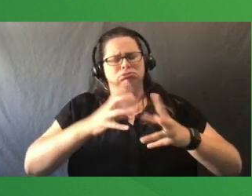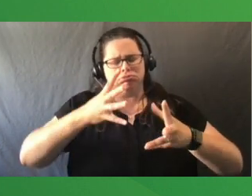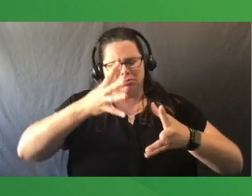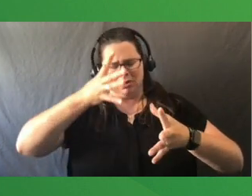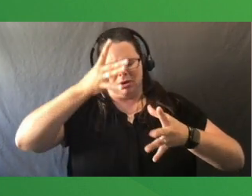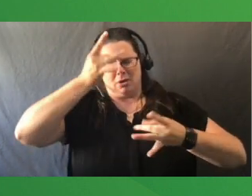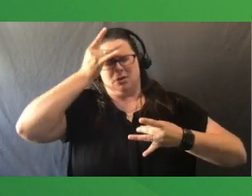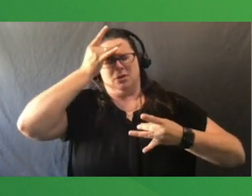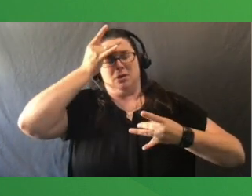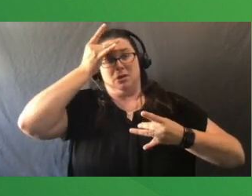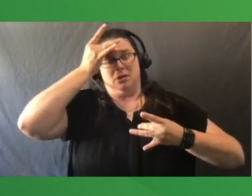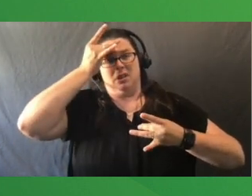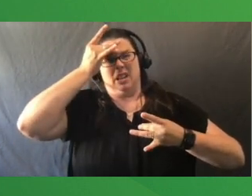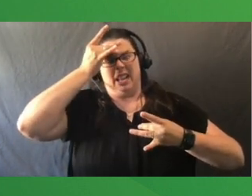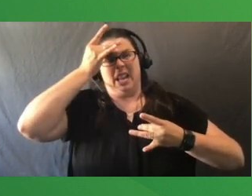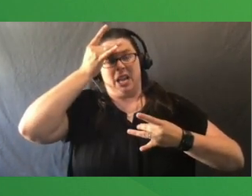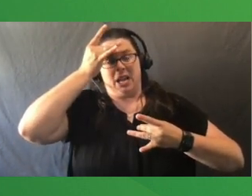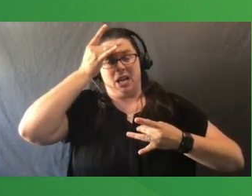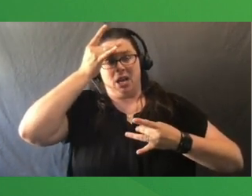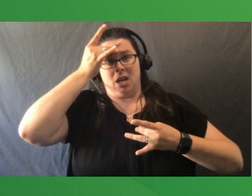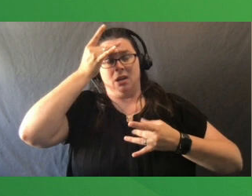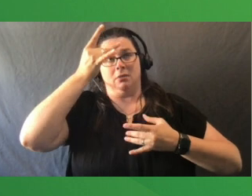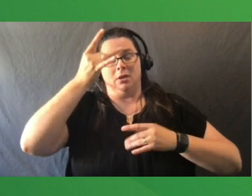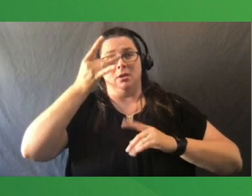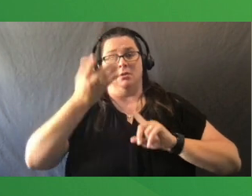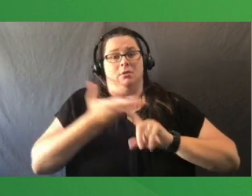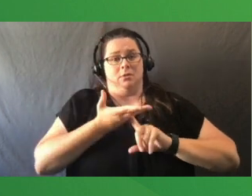major shifts in education and how we do things.